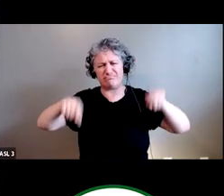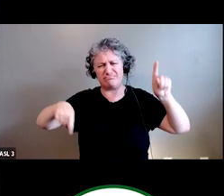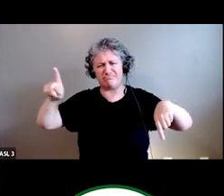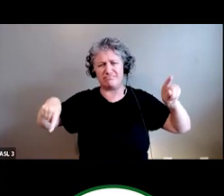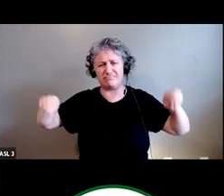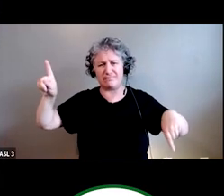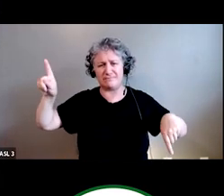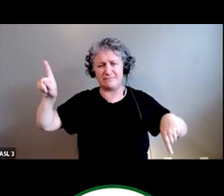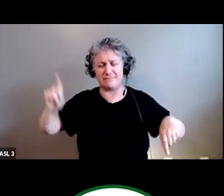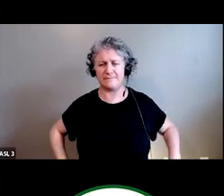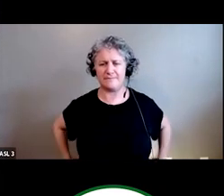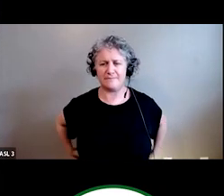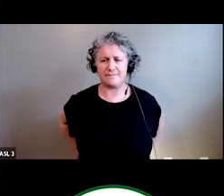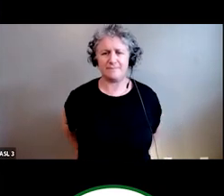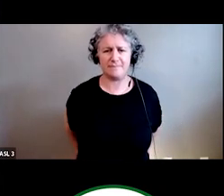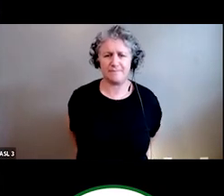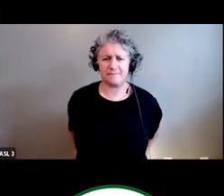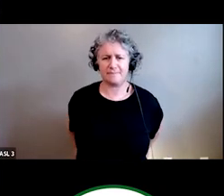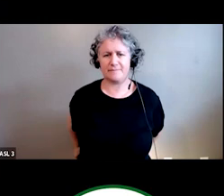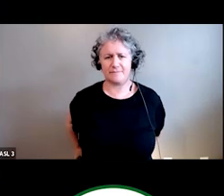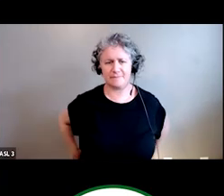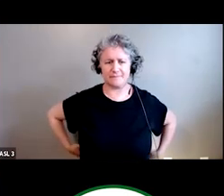We're in abilities for organisation.